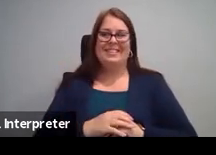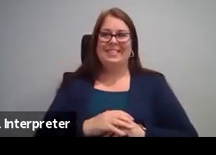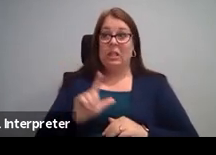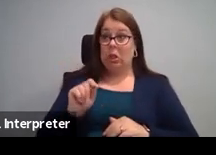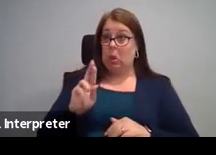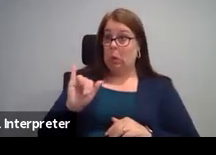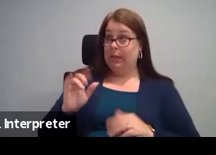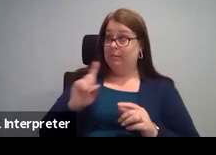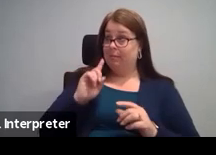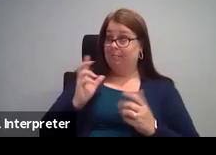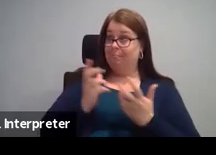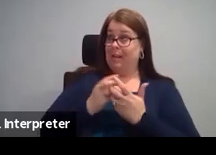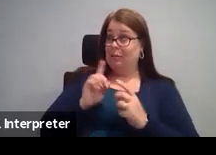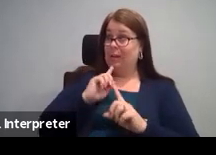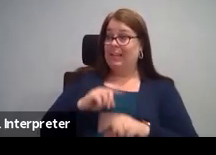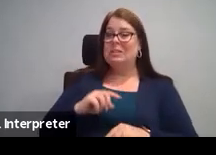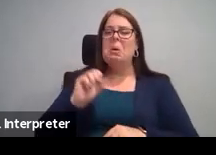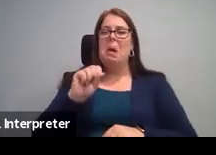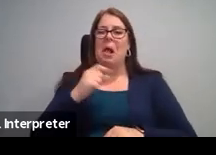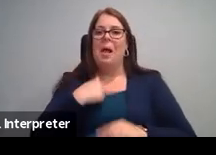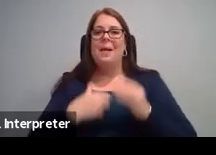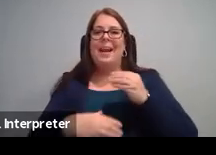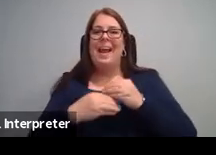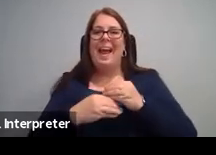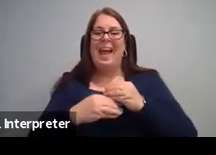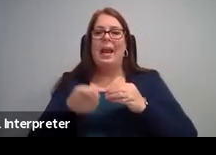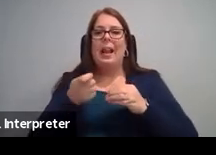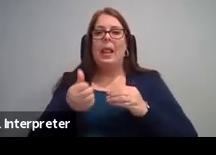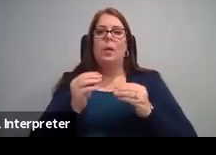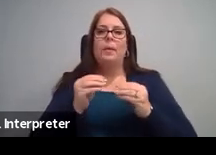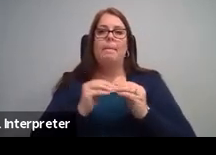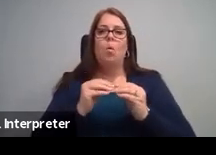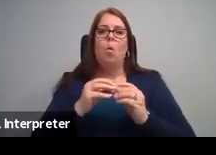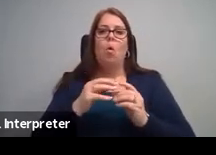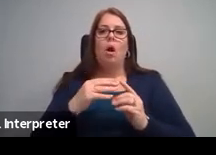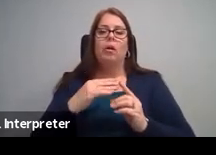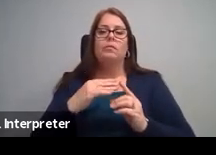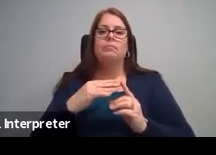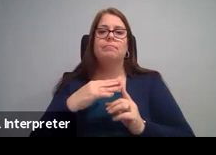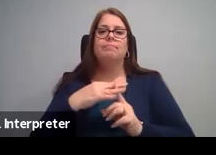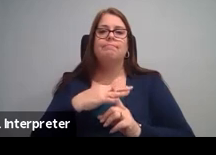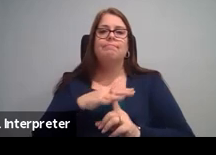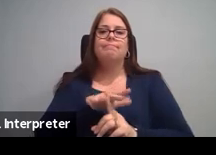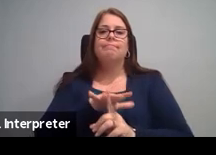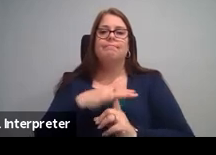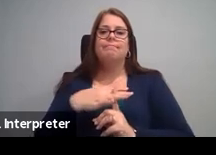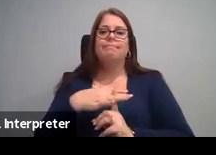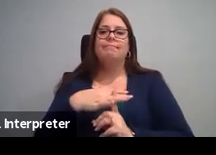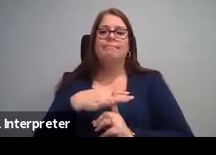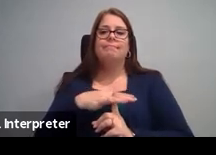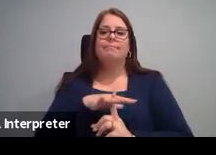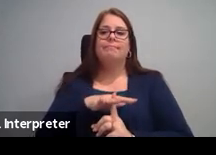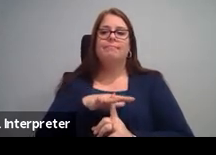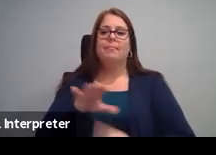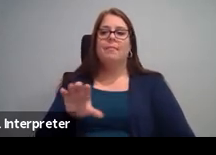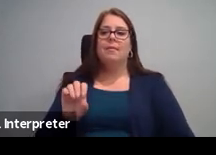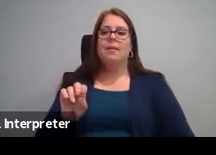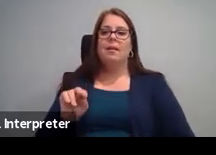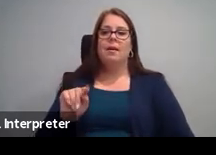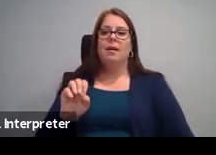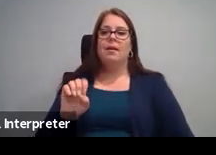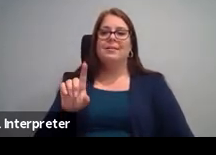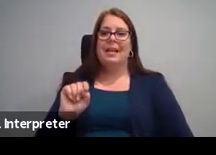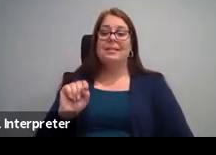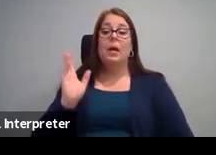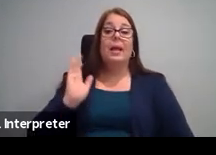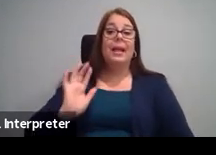Laurie Arnold: Yeah, and I'll add to that, you know, to just provide a little more context in the past. Prior to this environment. We had a pretty